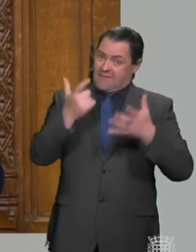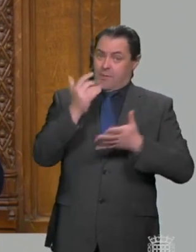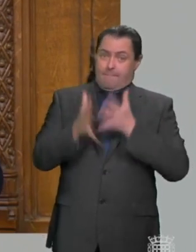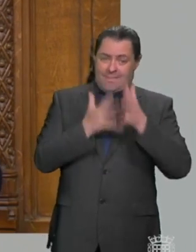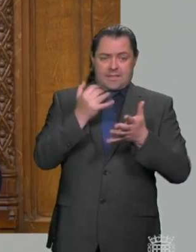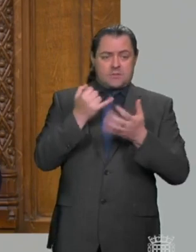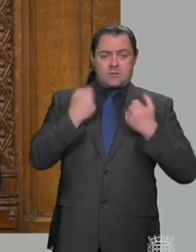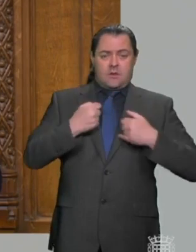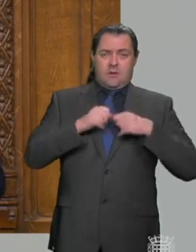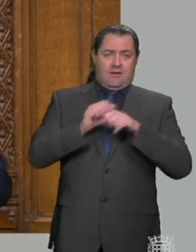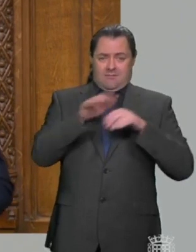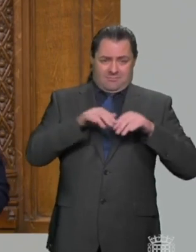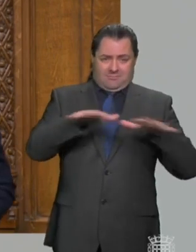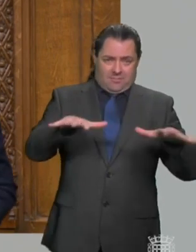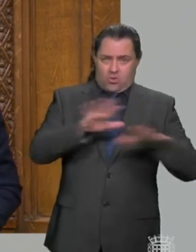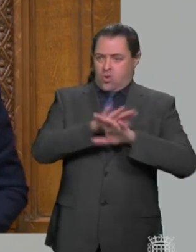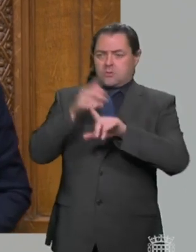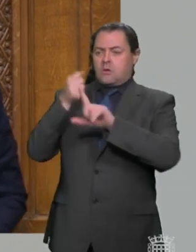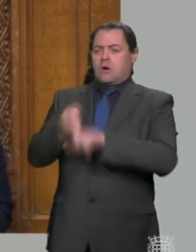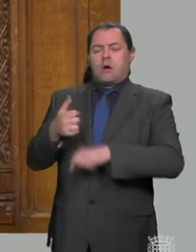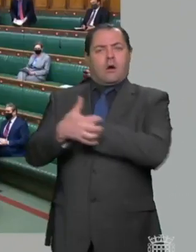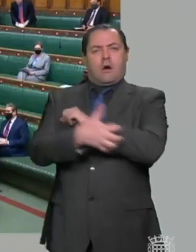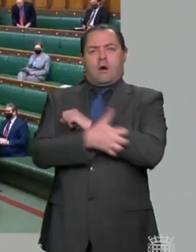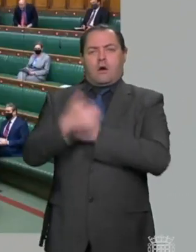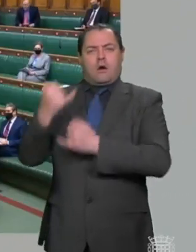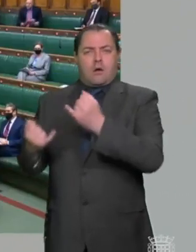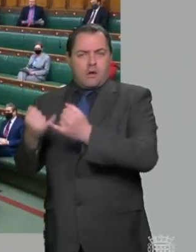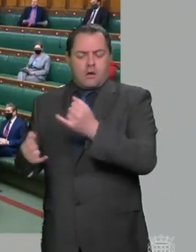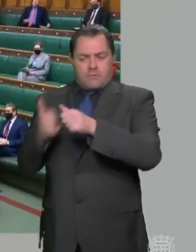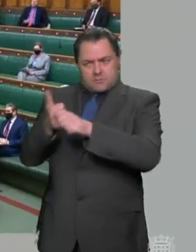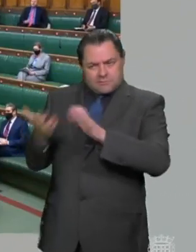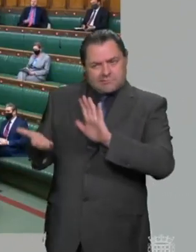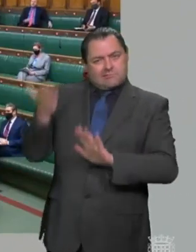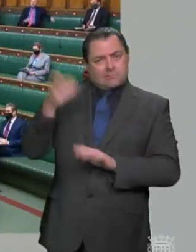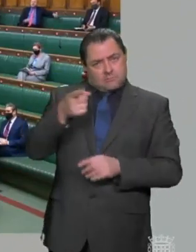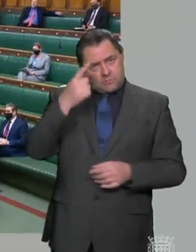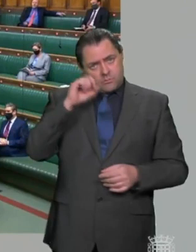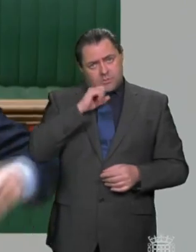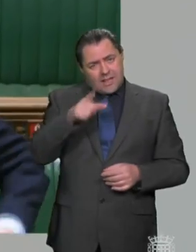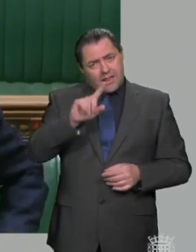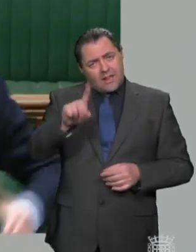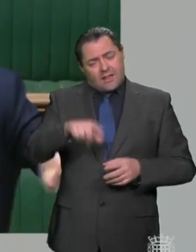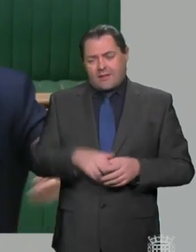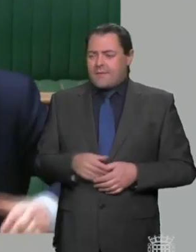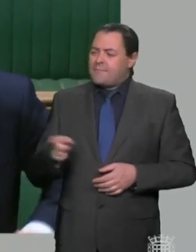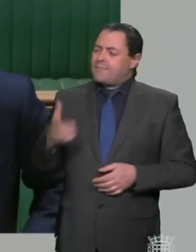does not now become a pandemic of poverty? >> The Prime Minister I thank the right hon. Gentleman. It is great to see him in his place—it